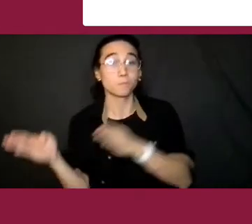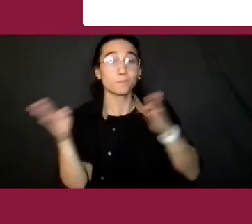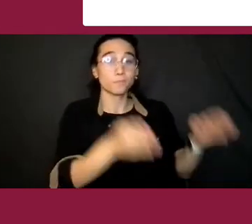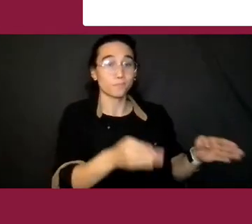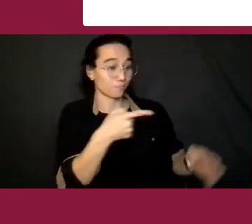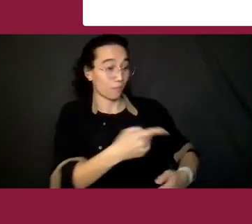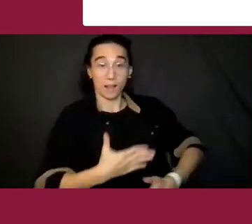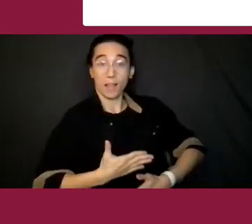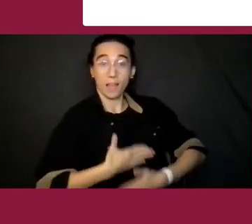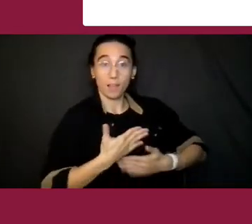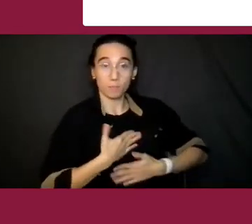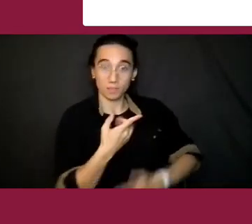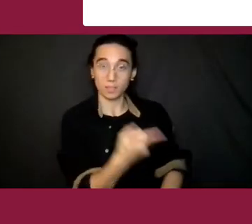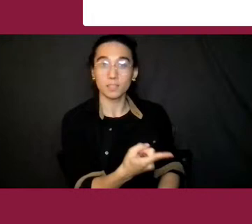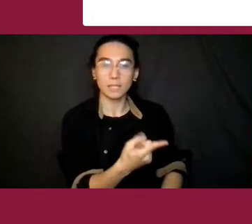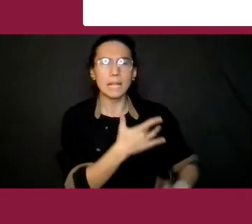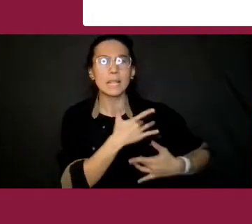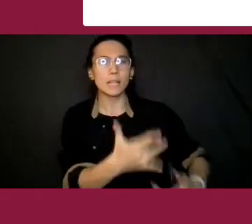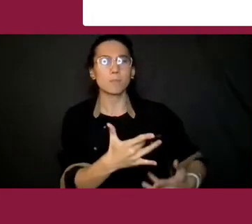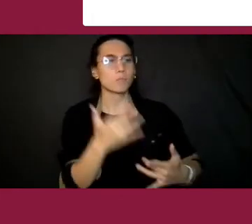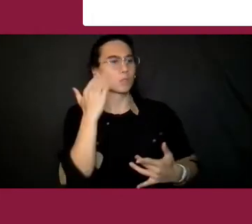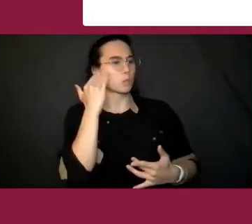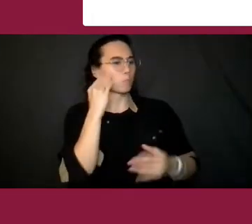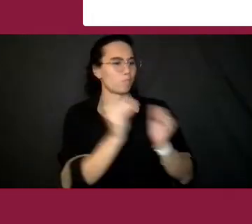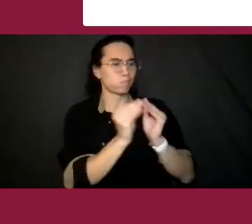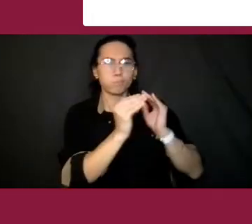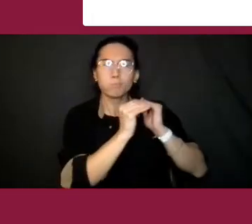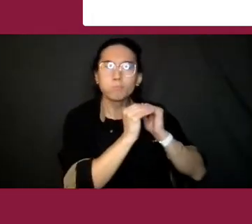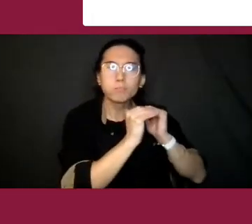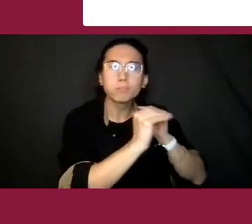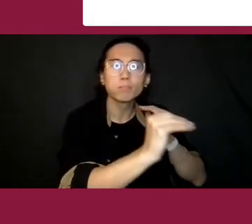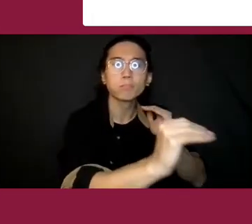It is a broader and enduring state of well-being.